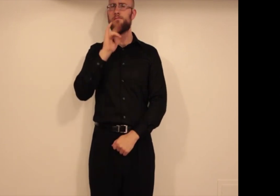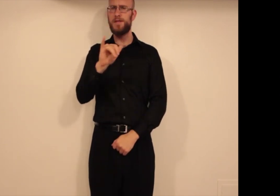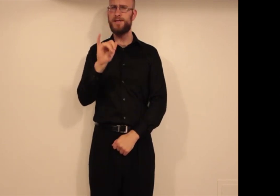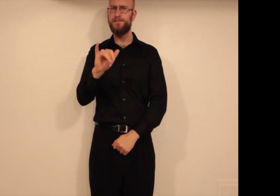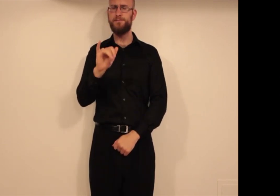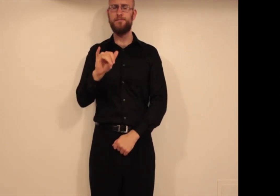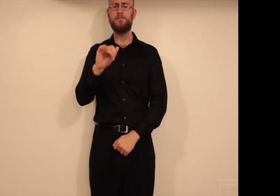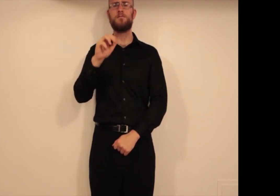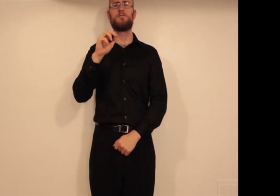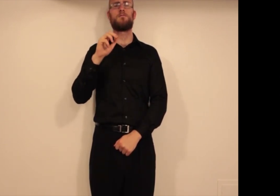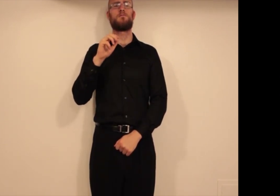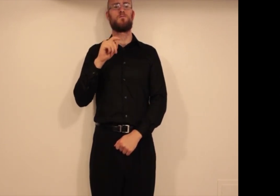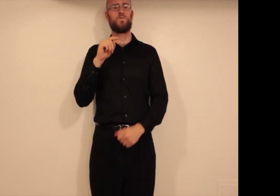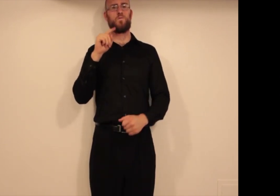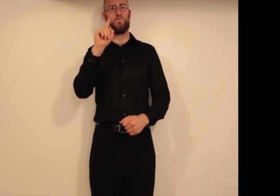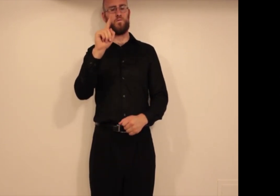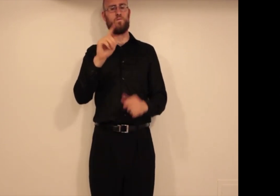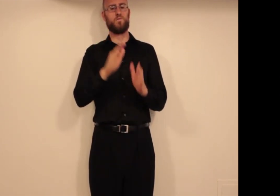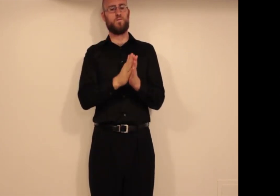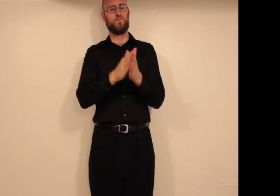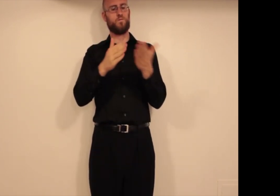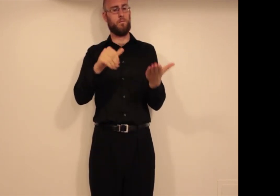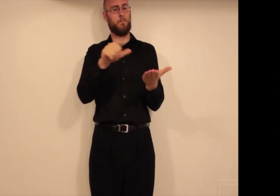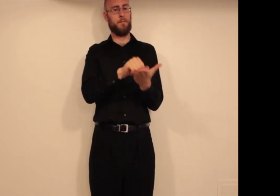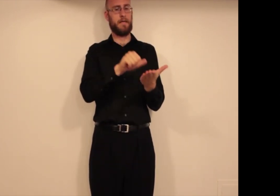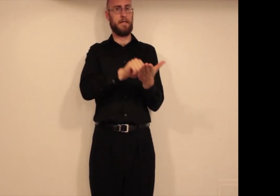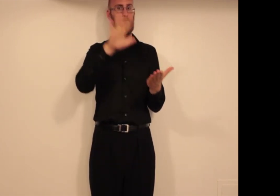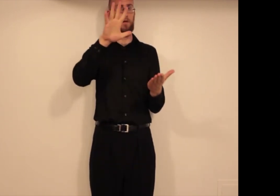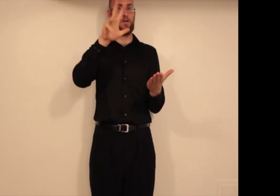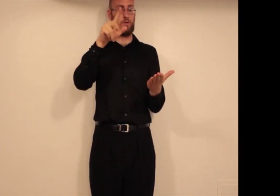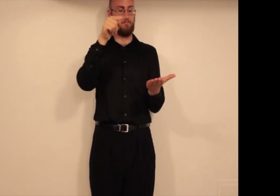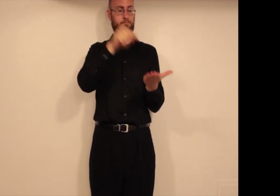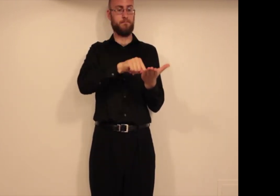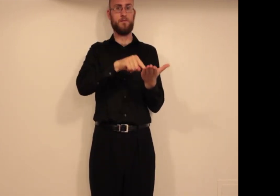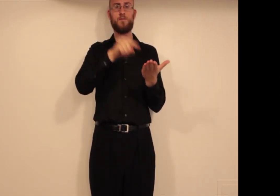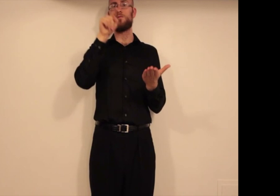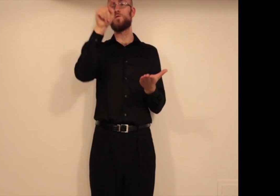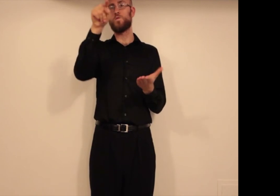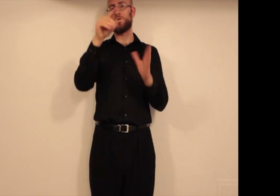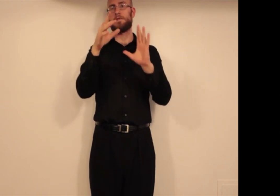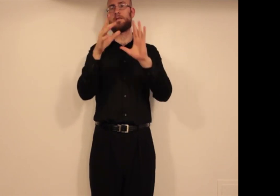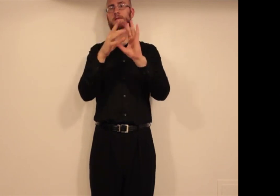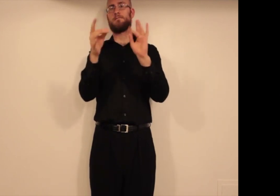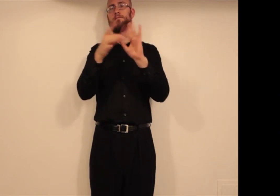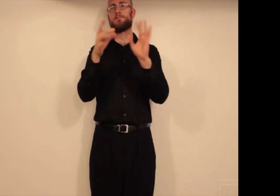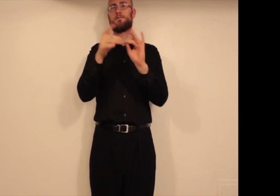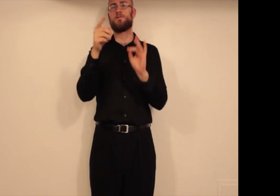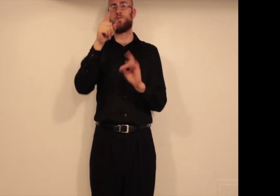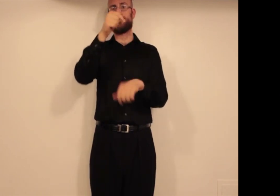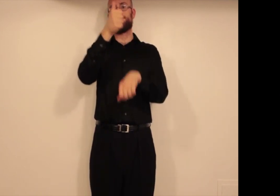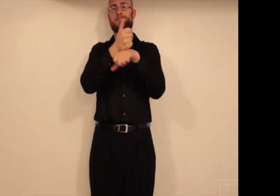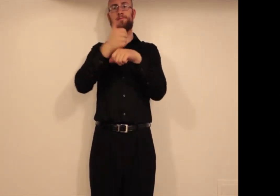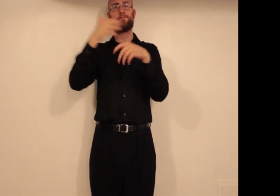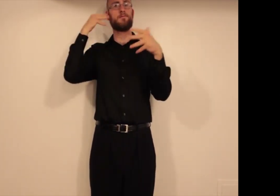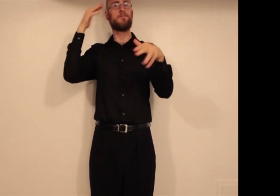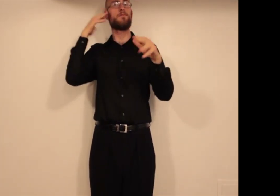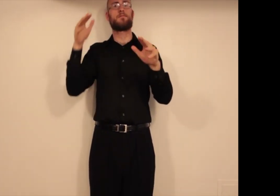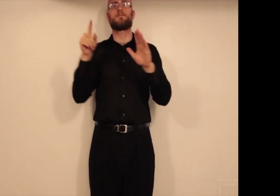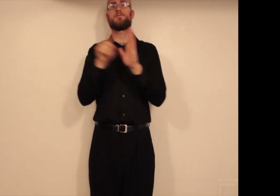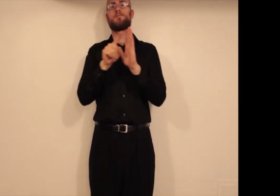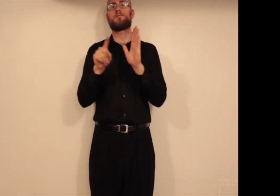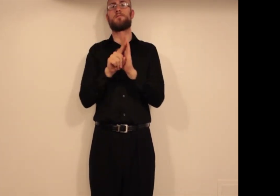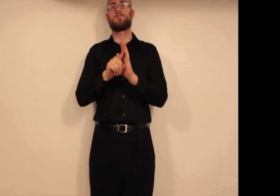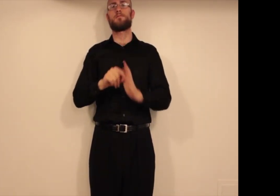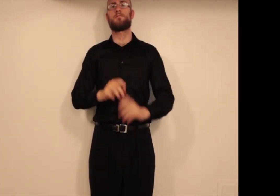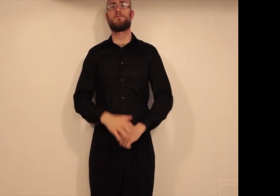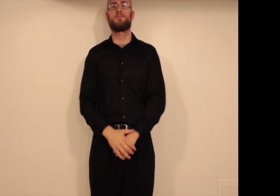Really because on page 53 I’d like to point out that you said it was set to ring.